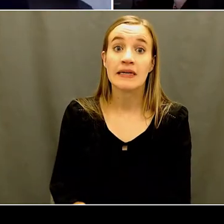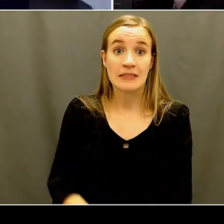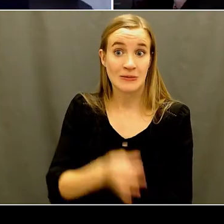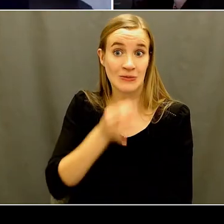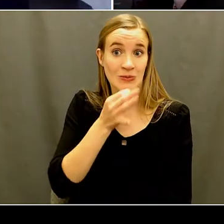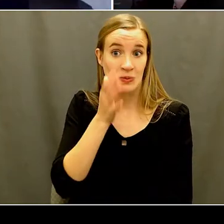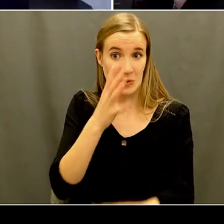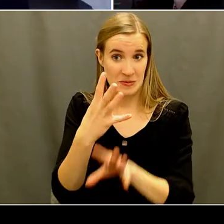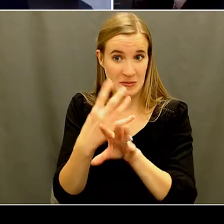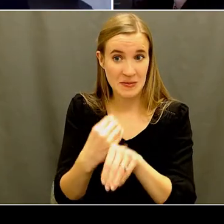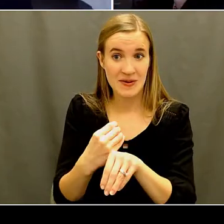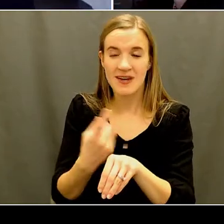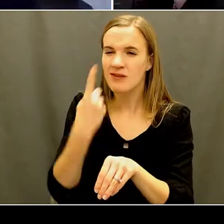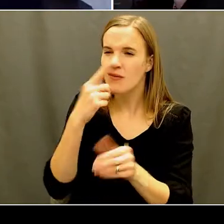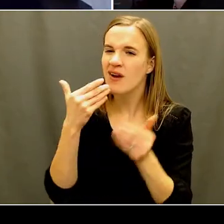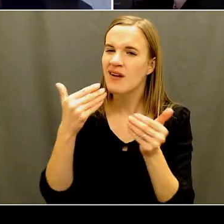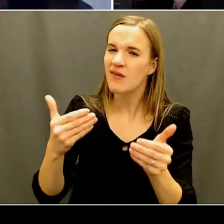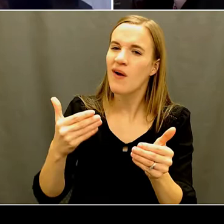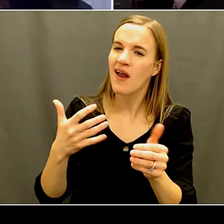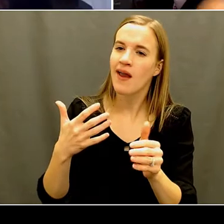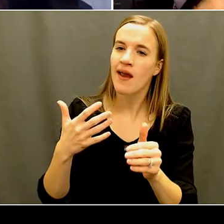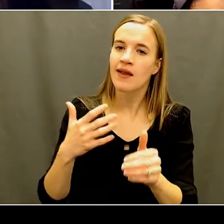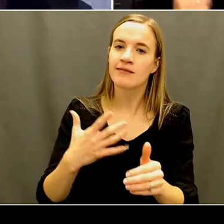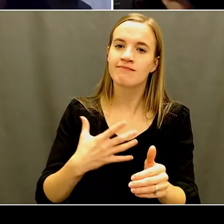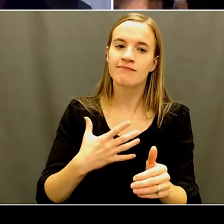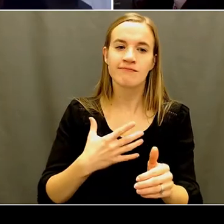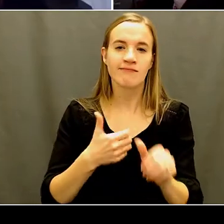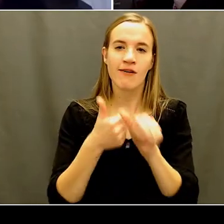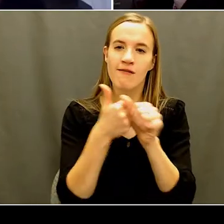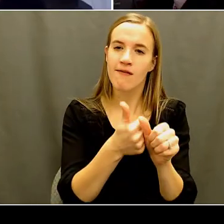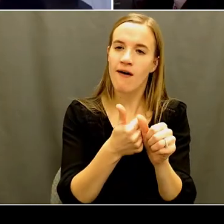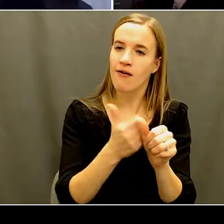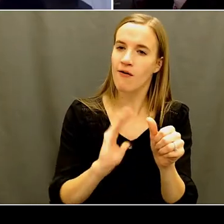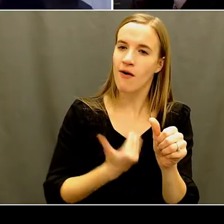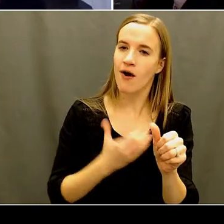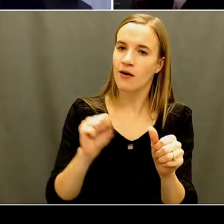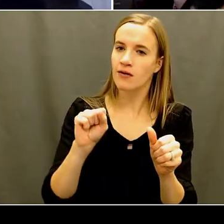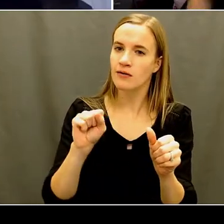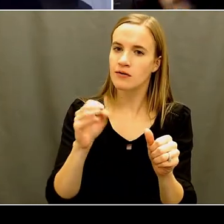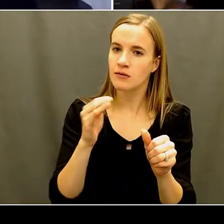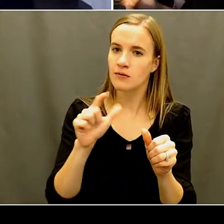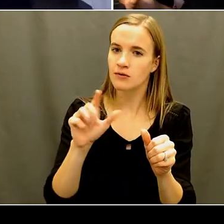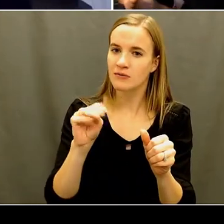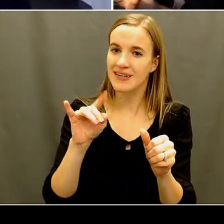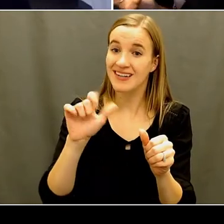ADA30Idaho and YouTube, ADA30Idaho. And then we have our Facebook page which